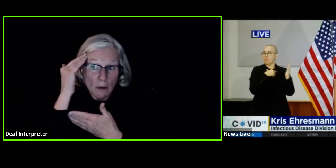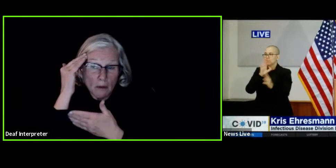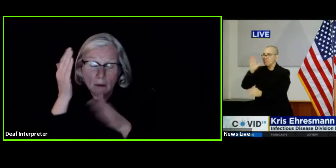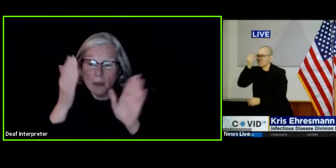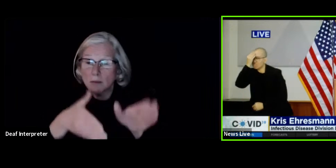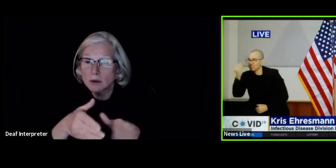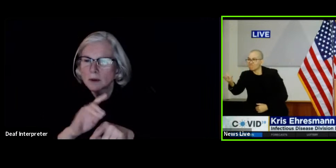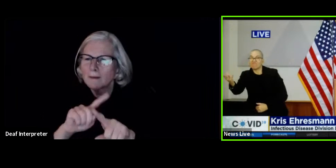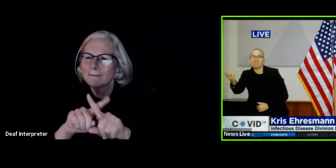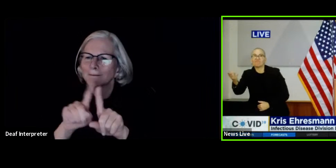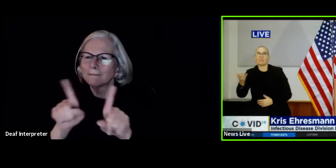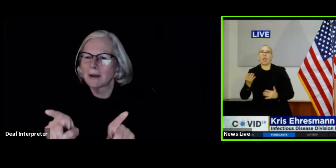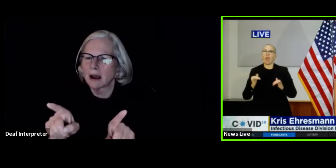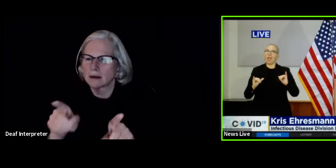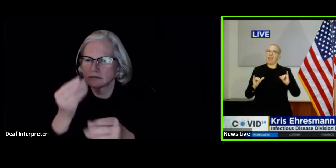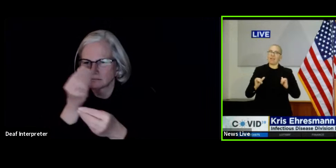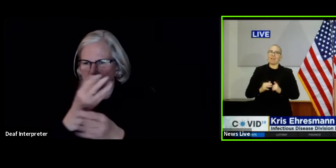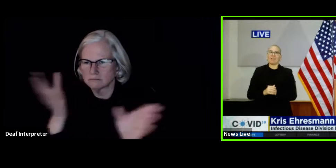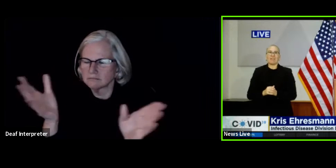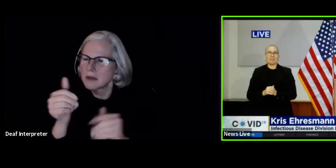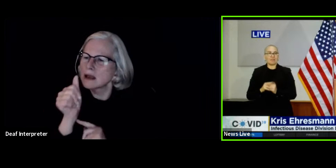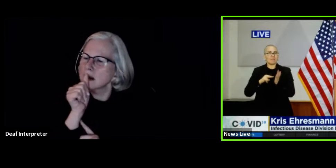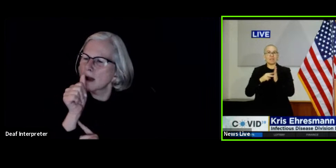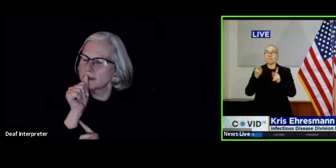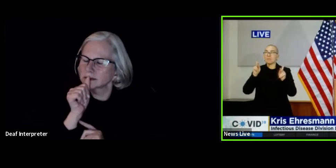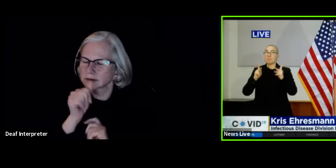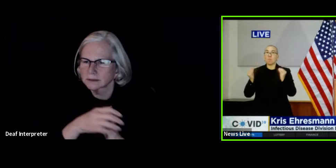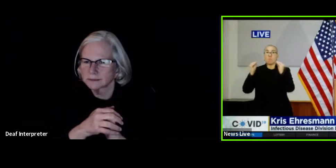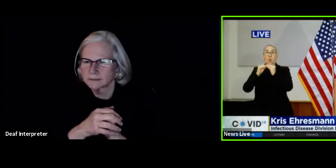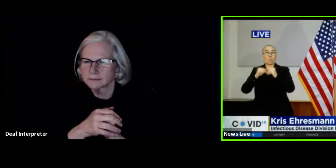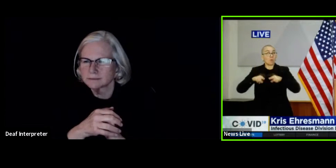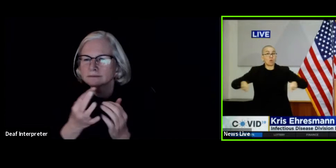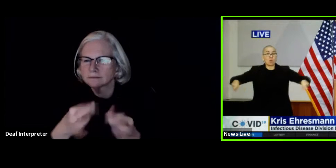TOMES SAID, THE MORE PEOPLE CAN BE NOTIFIED THAT THEY MAY